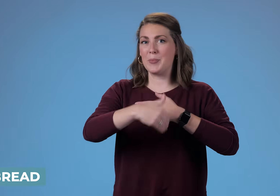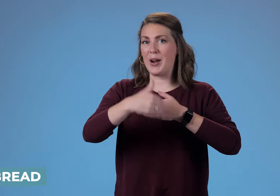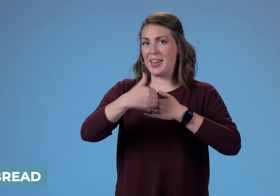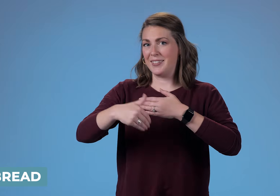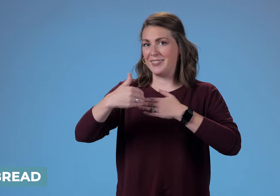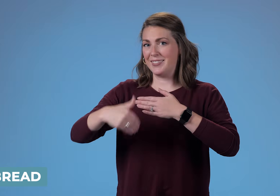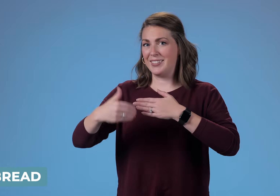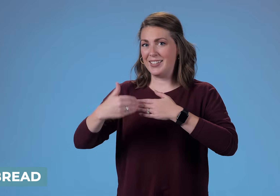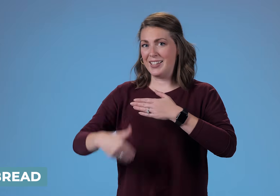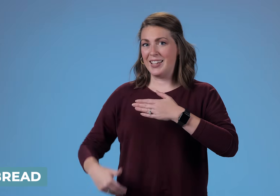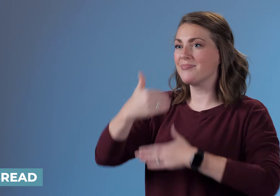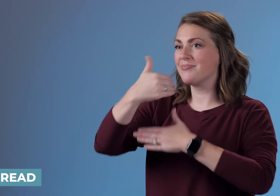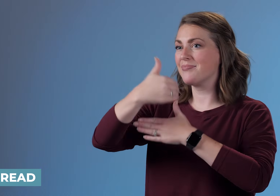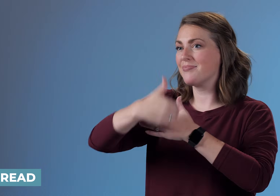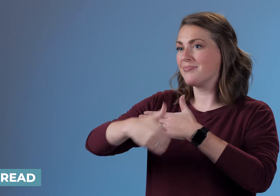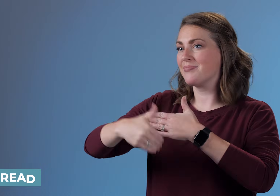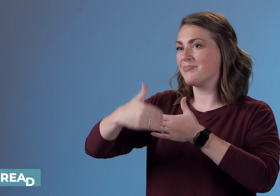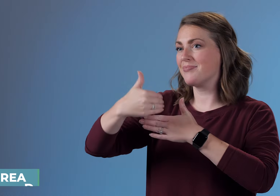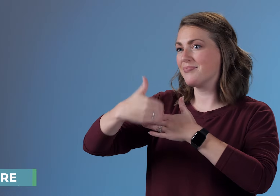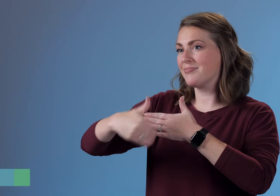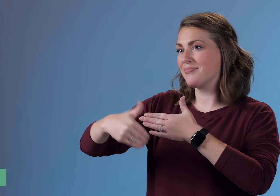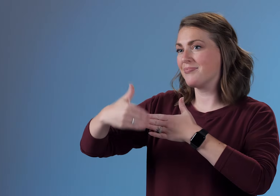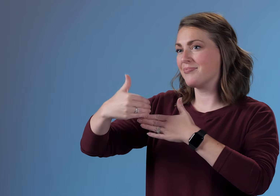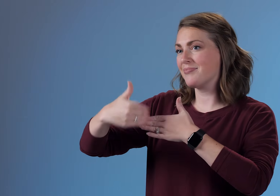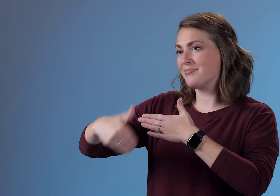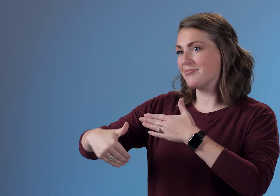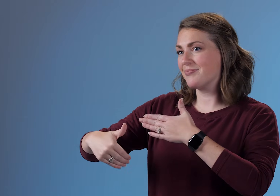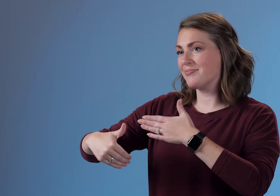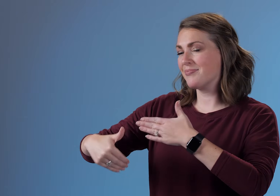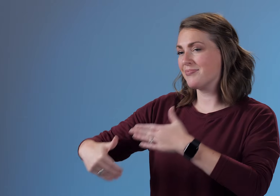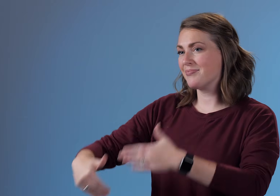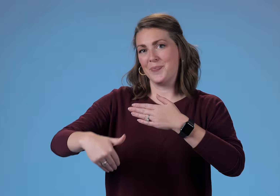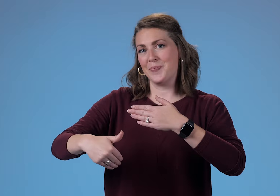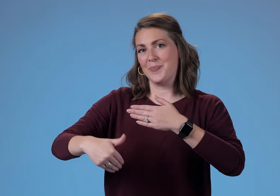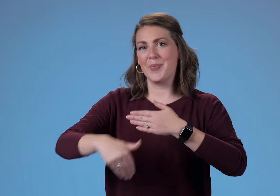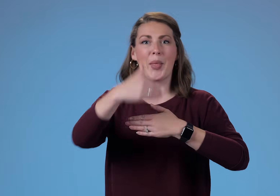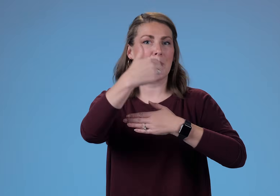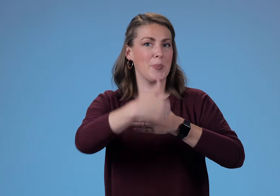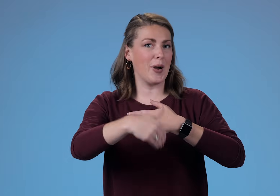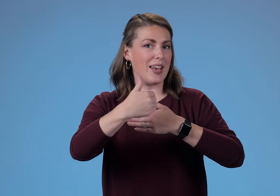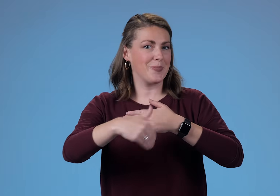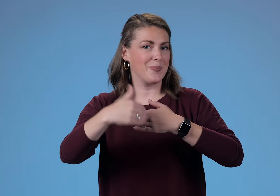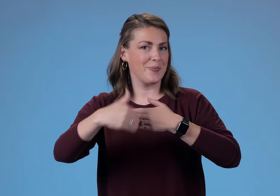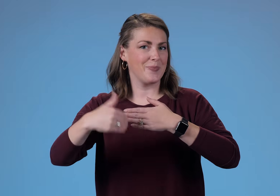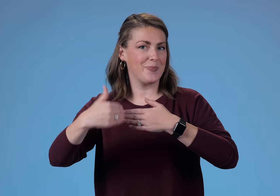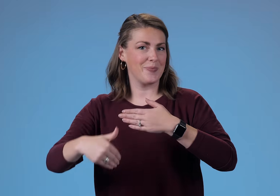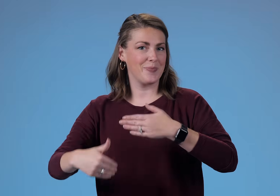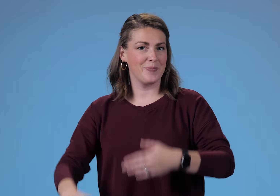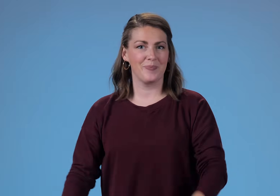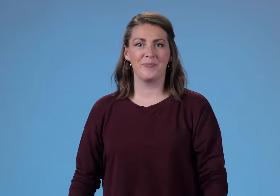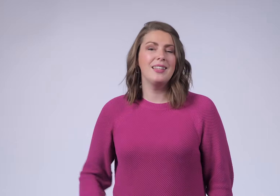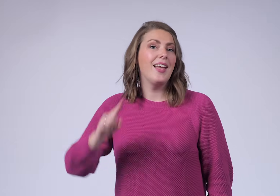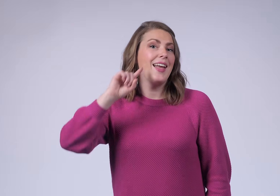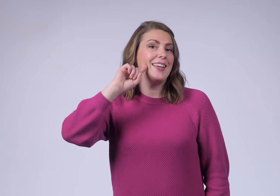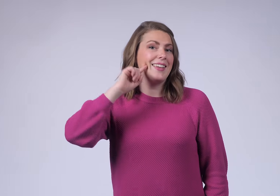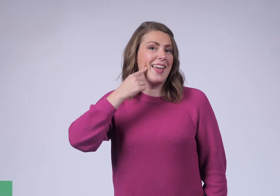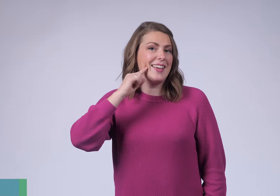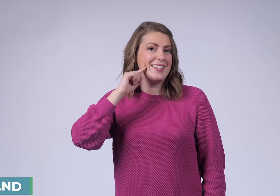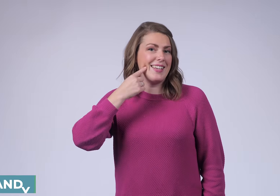BREAD This is like your bread that you're slicing. BREAD CANDY